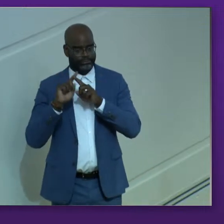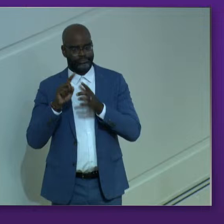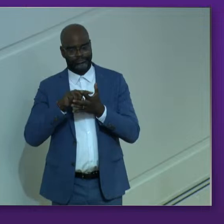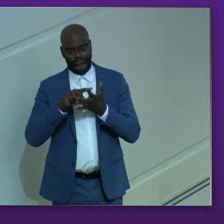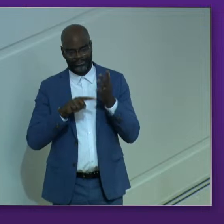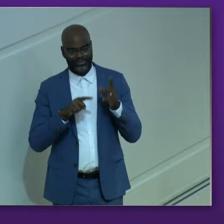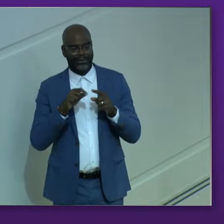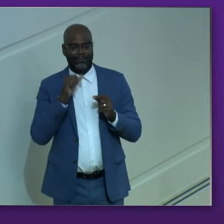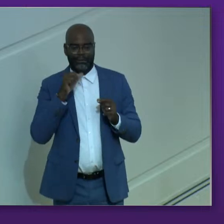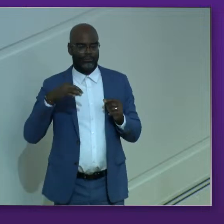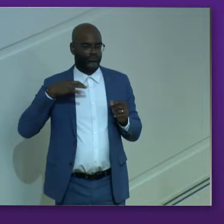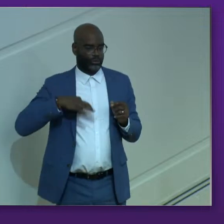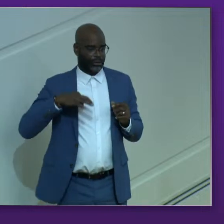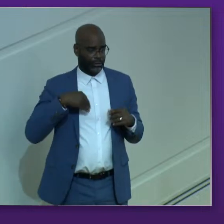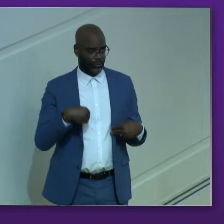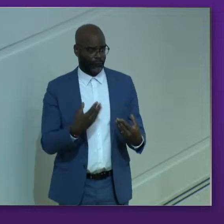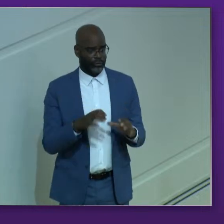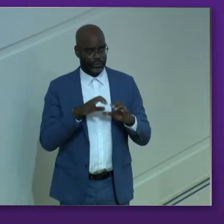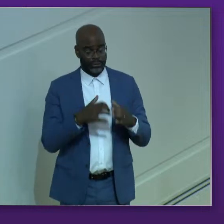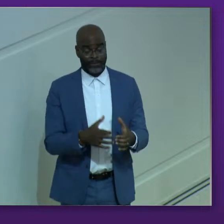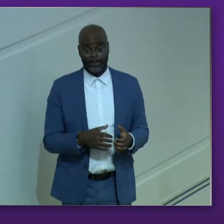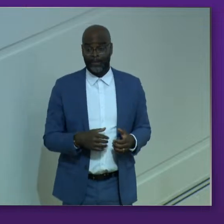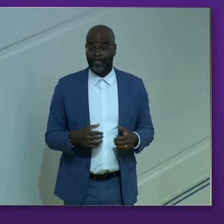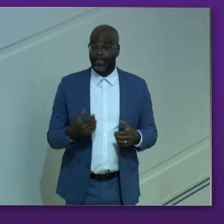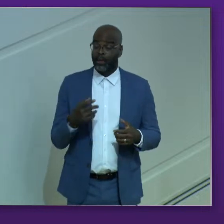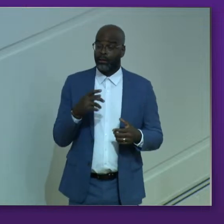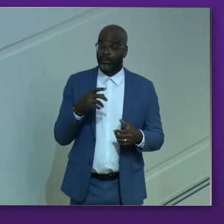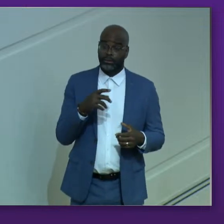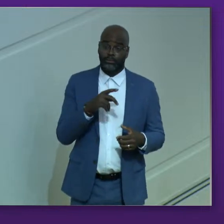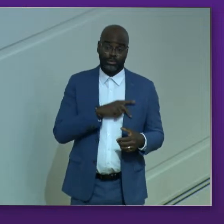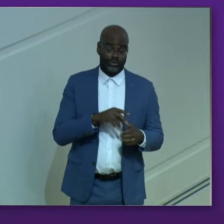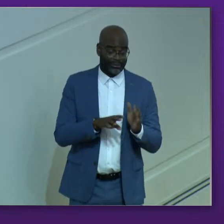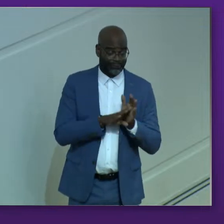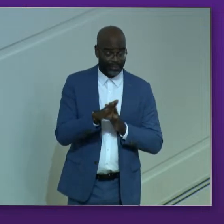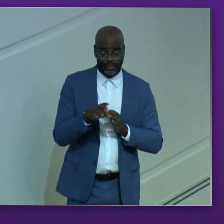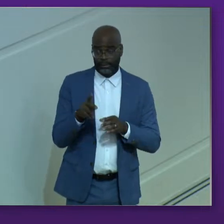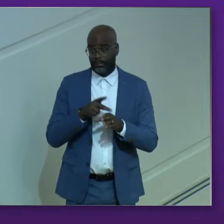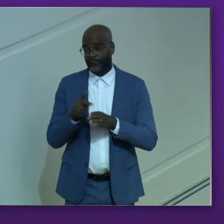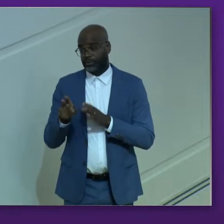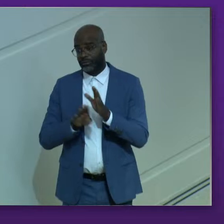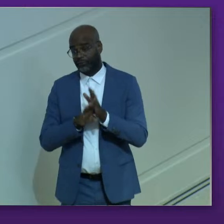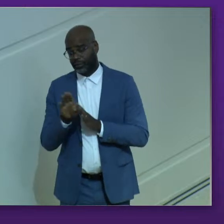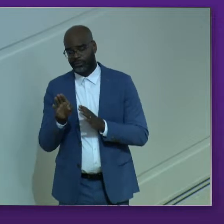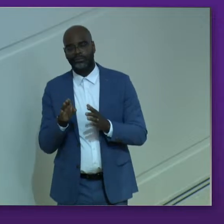EDUCATION HARVEST FESTIVAL HARVEST FESTIVAL WAS A PROMOTIONAL EVENT PUT ON BY